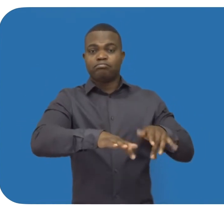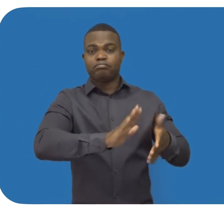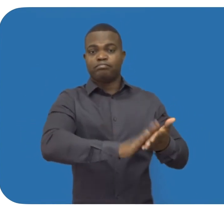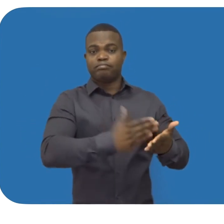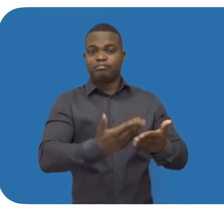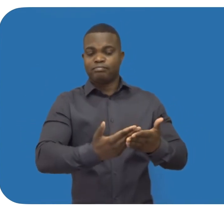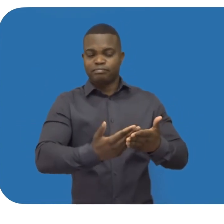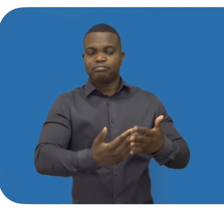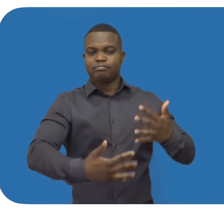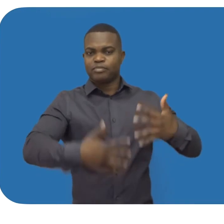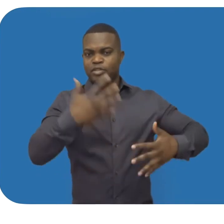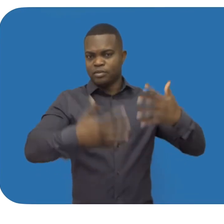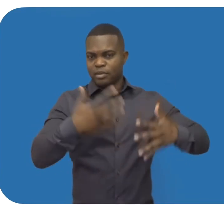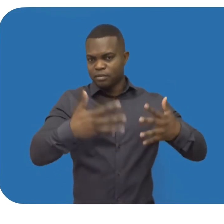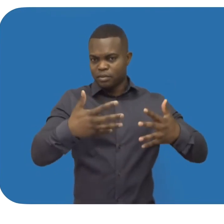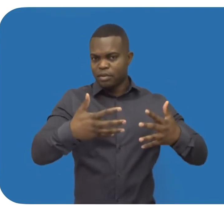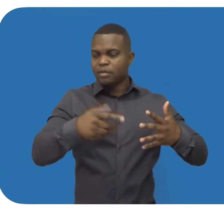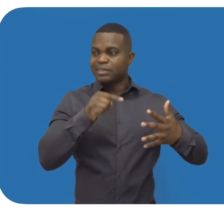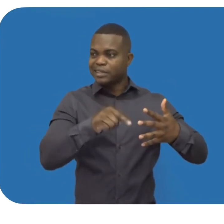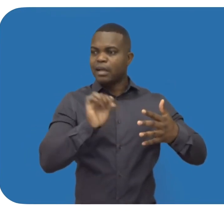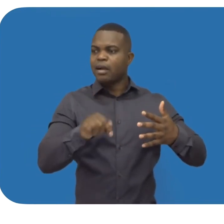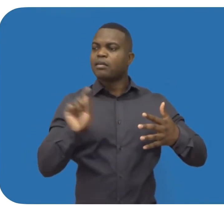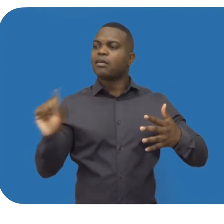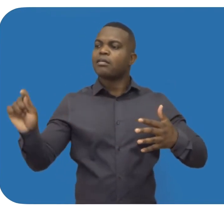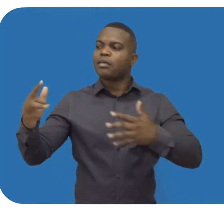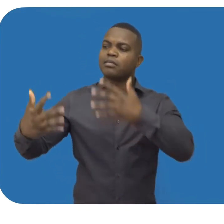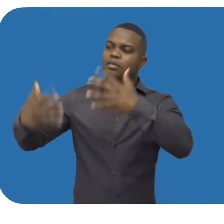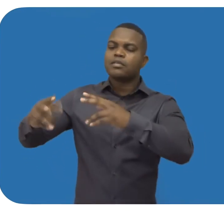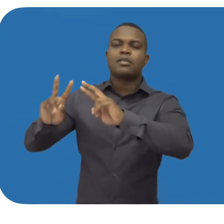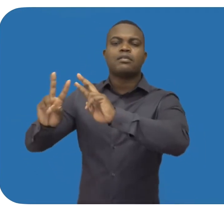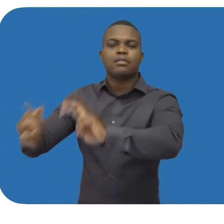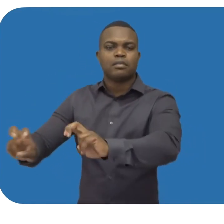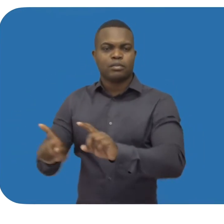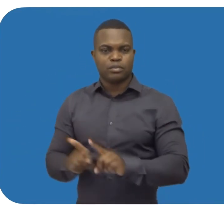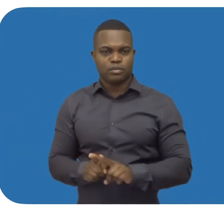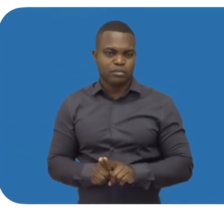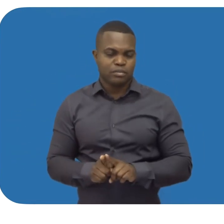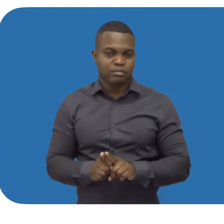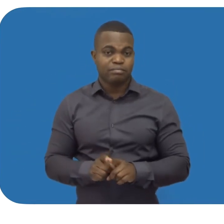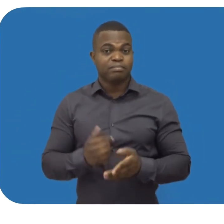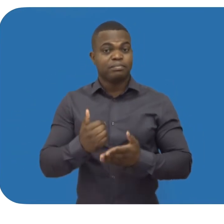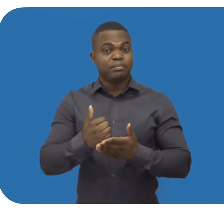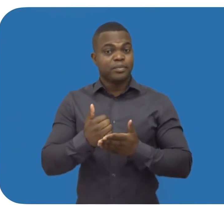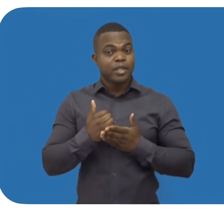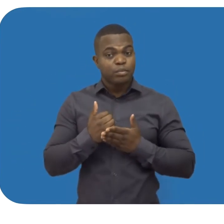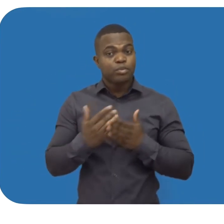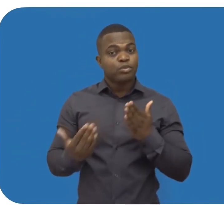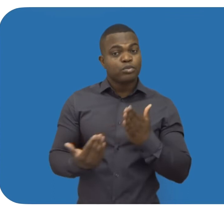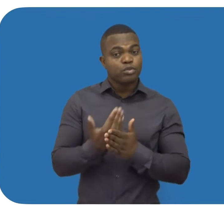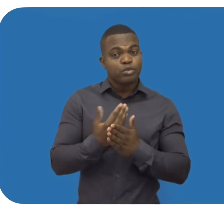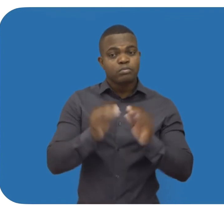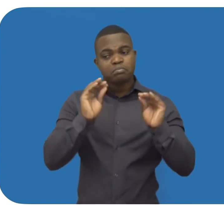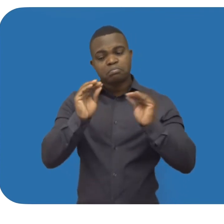Such metadata will on the one hand help us in introducing new features like search filters and sorting functions,